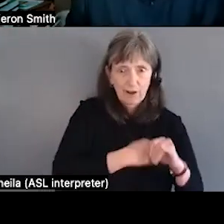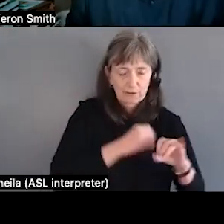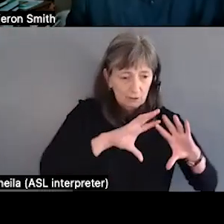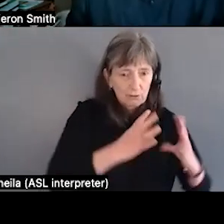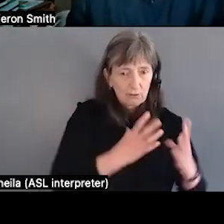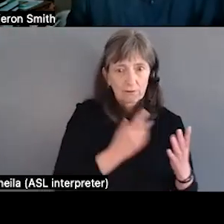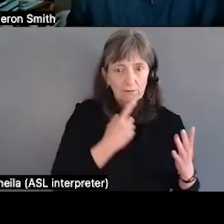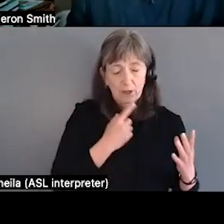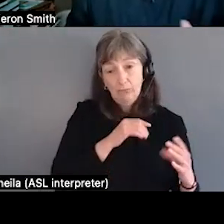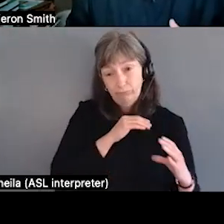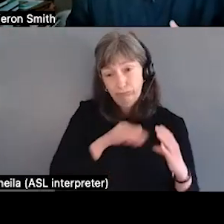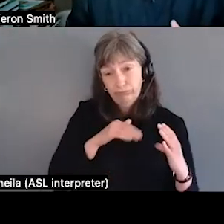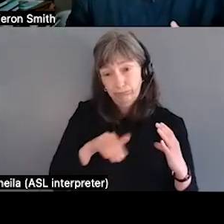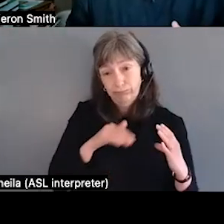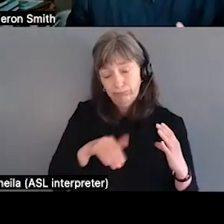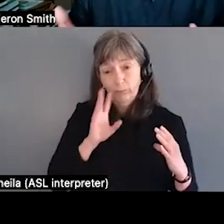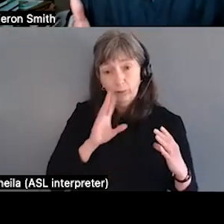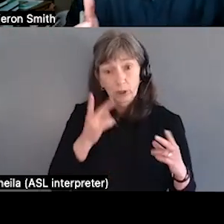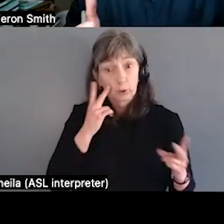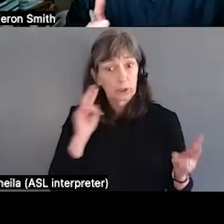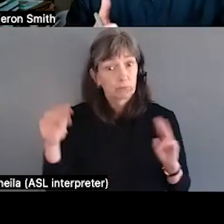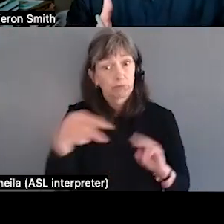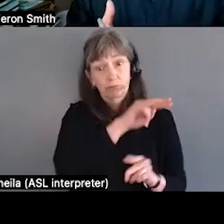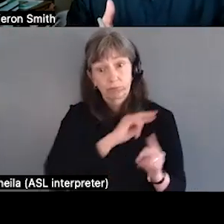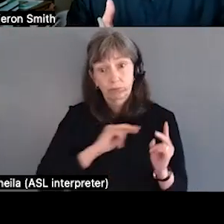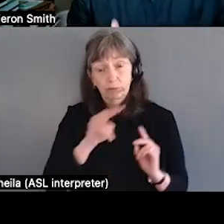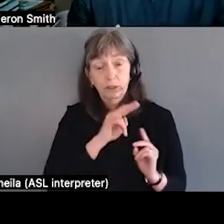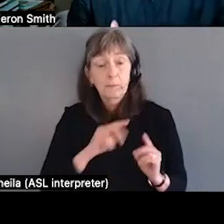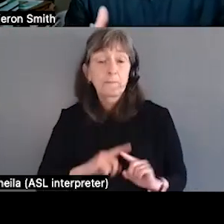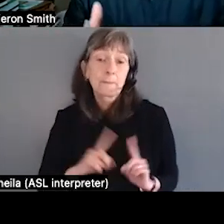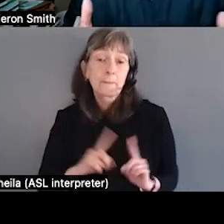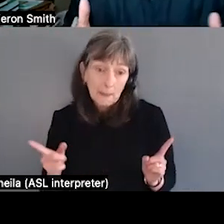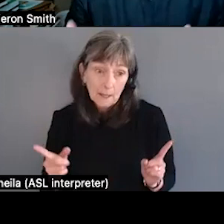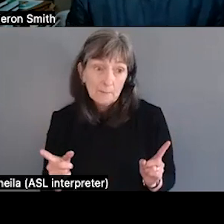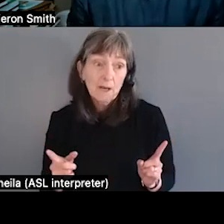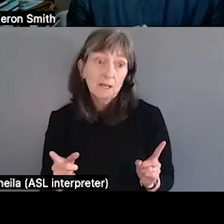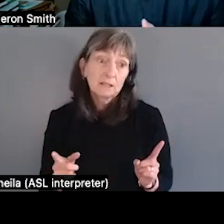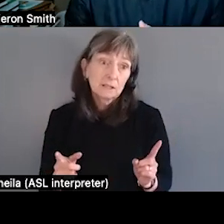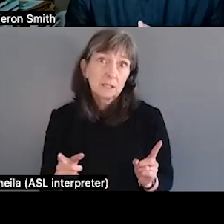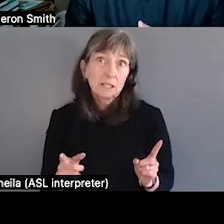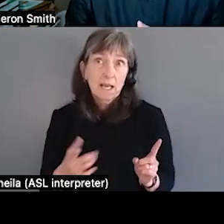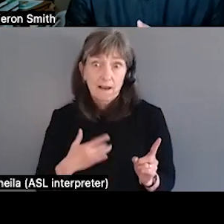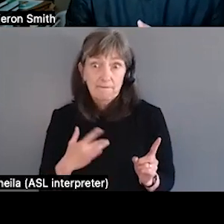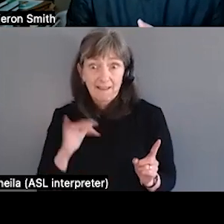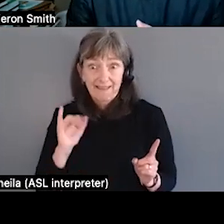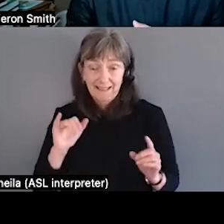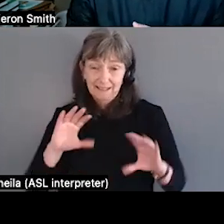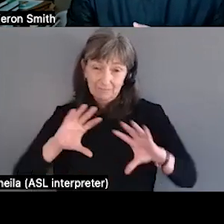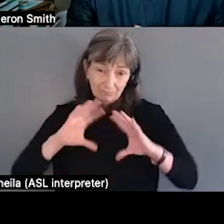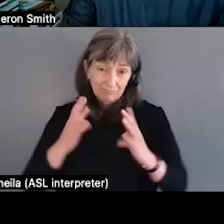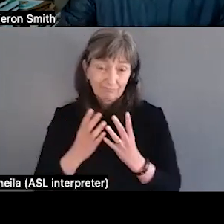international perspective would be really enhanced by having the qualifiers in there as well.